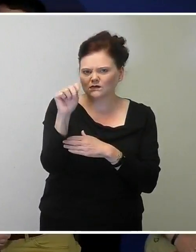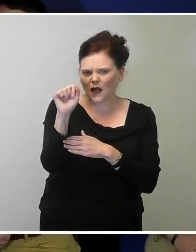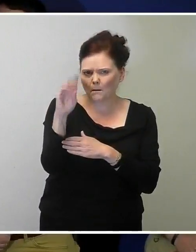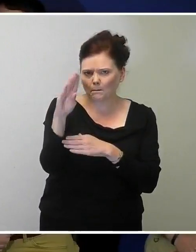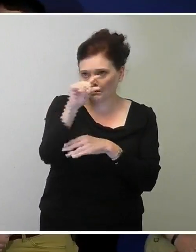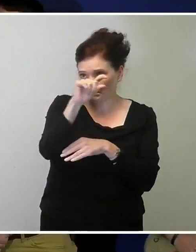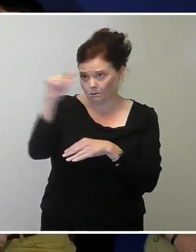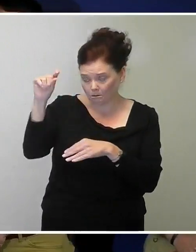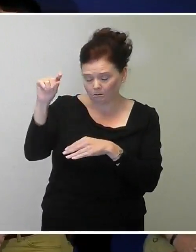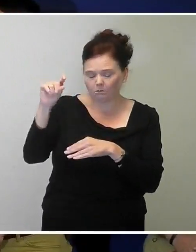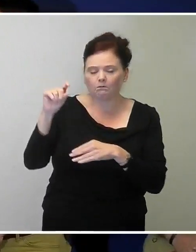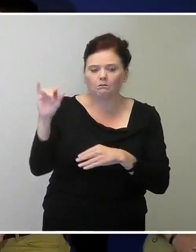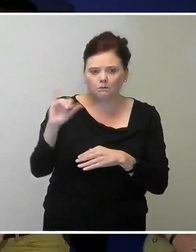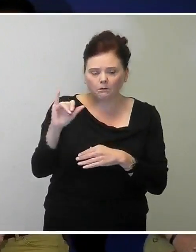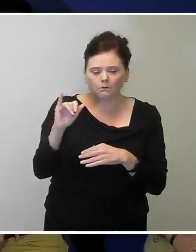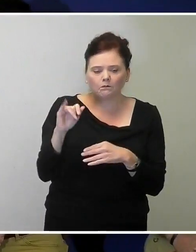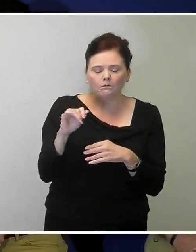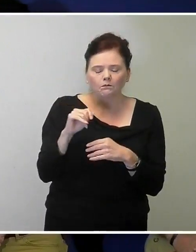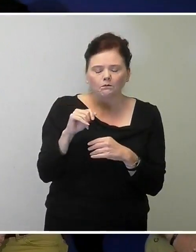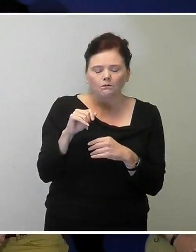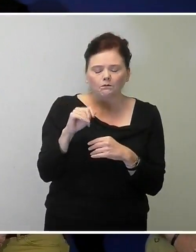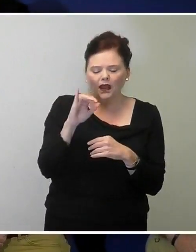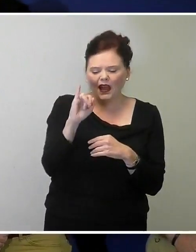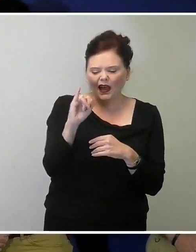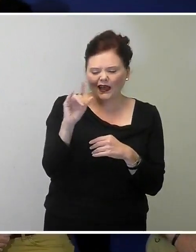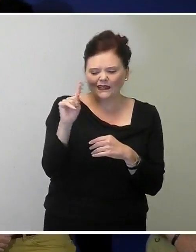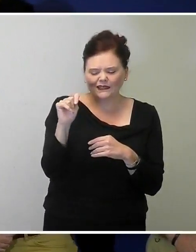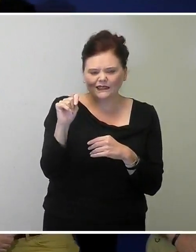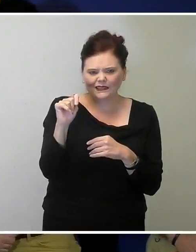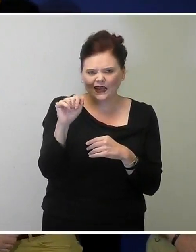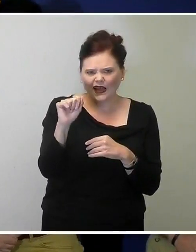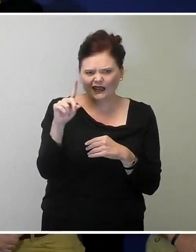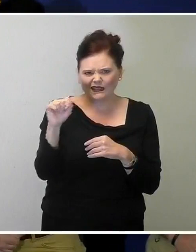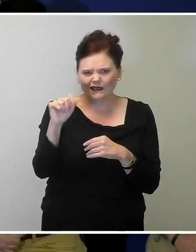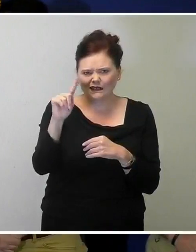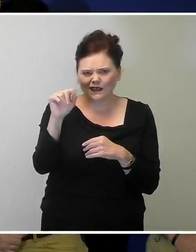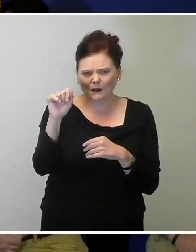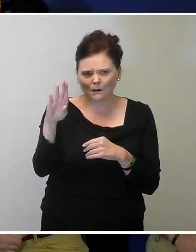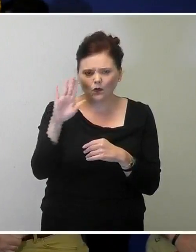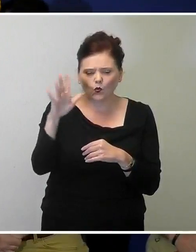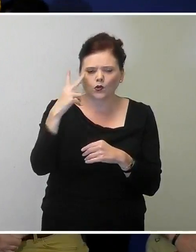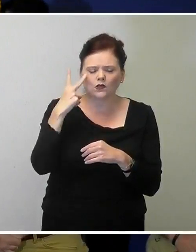DO THAT. THERE'S A RESOURCE TAB AT THE